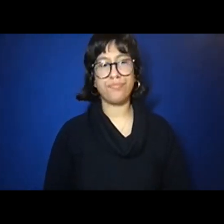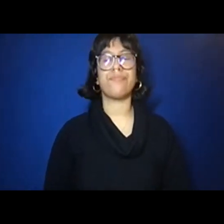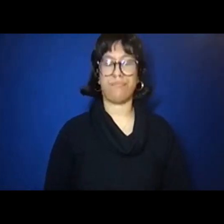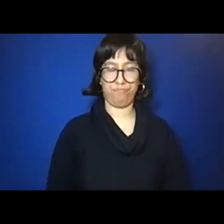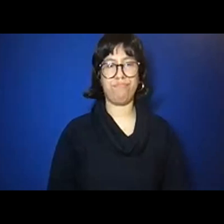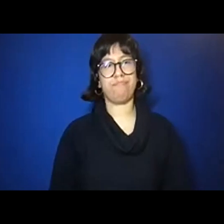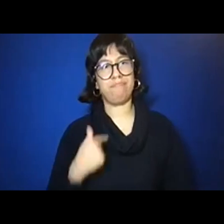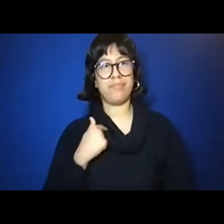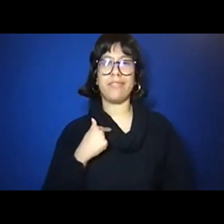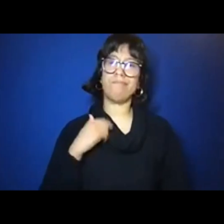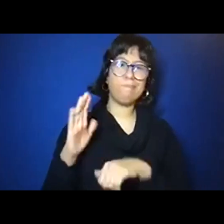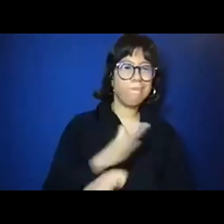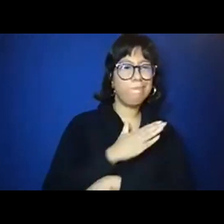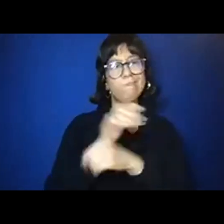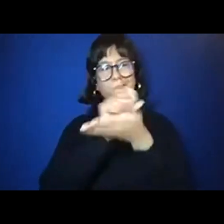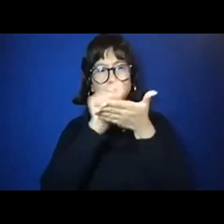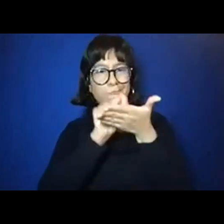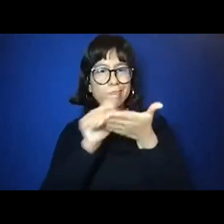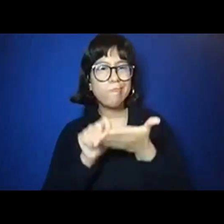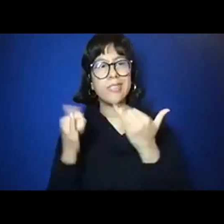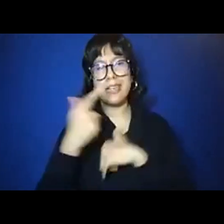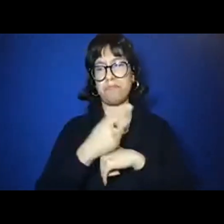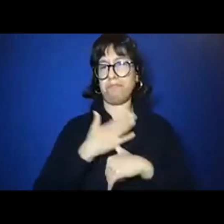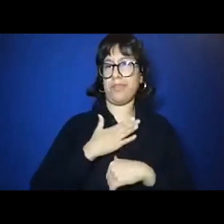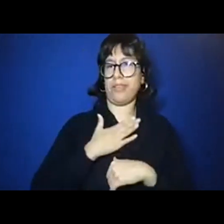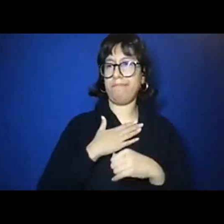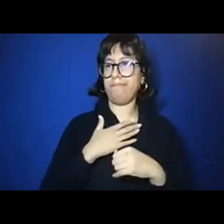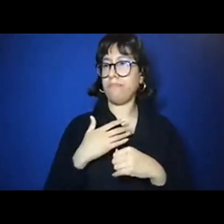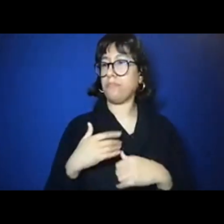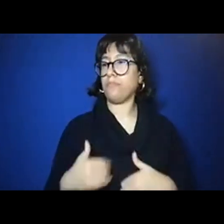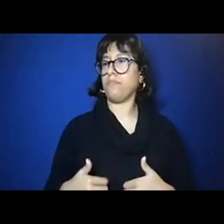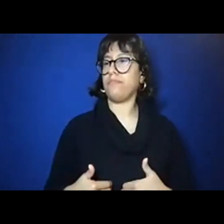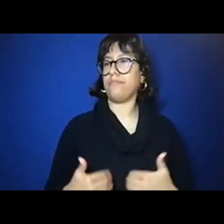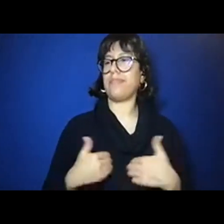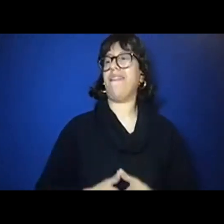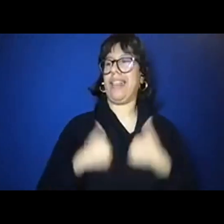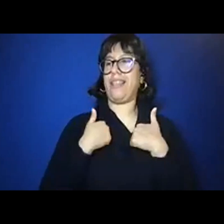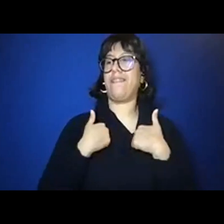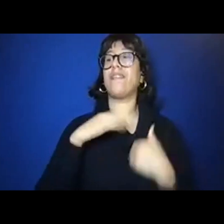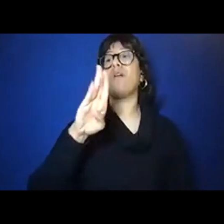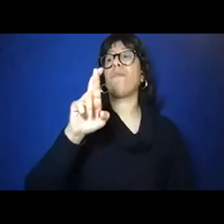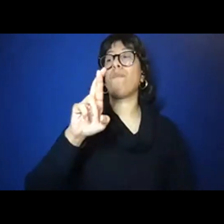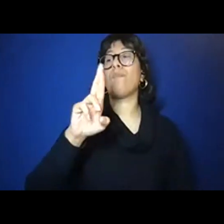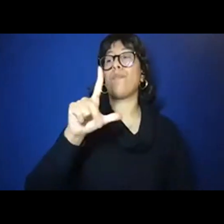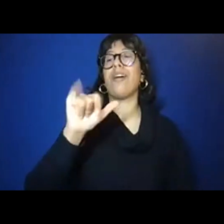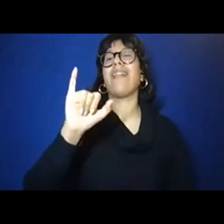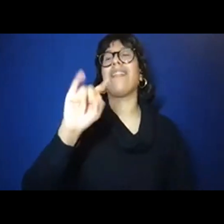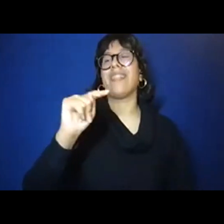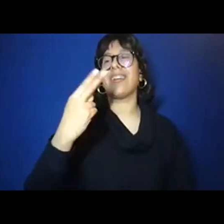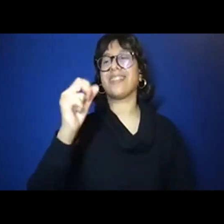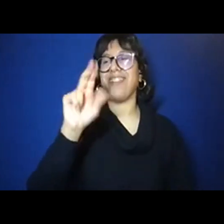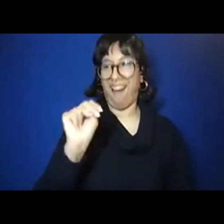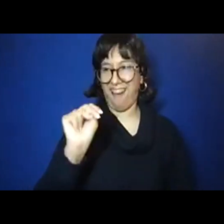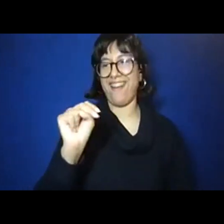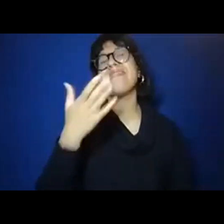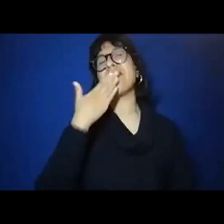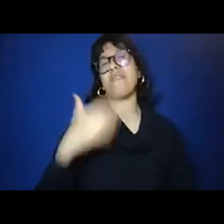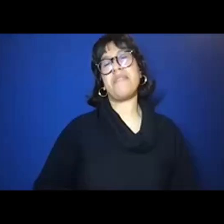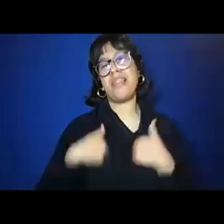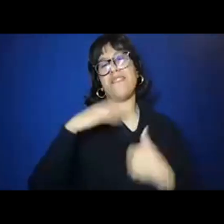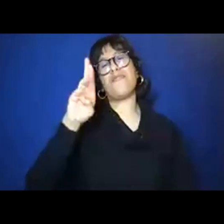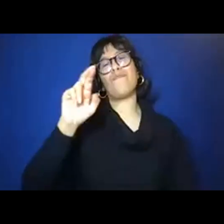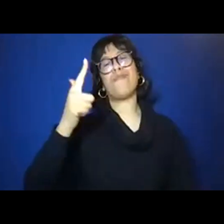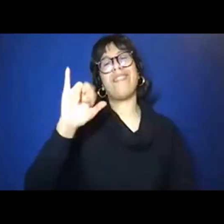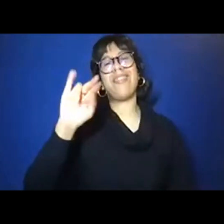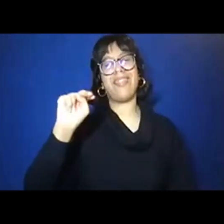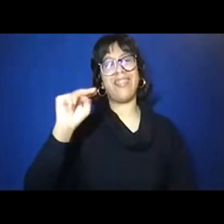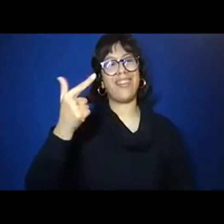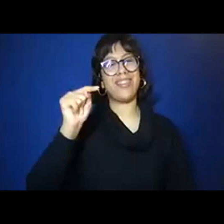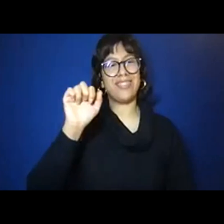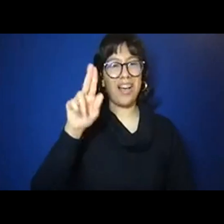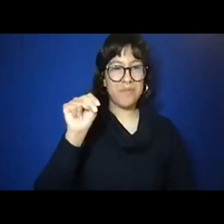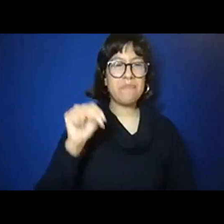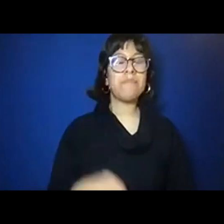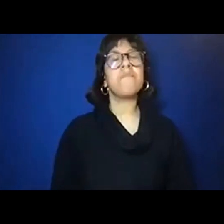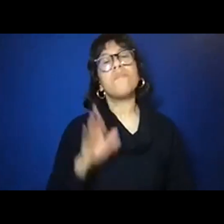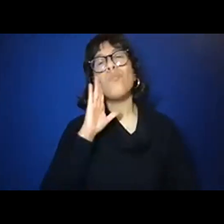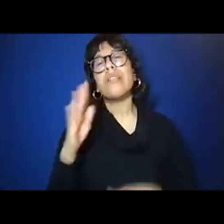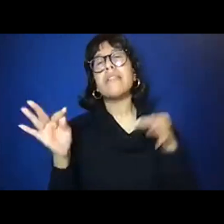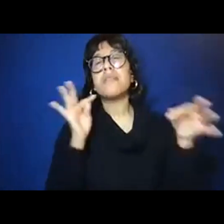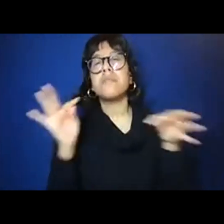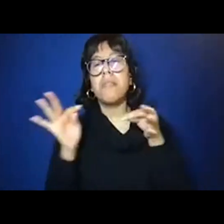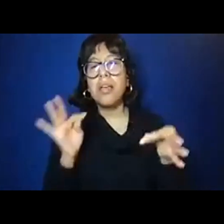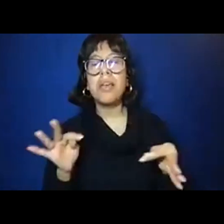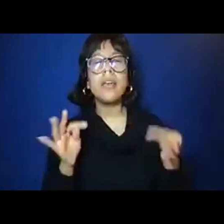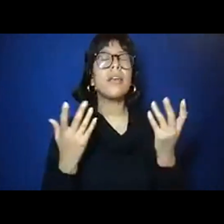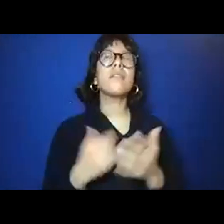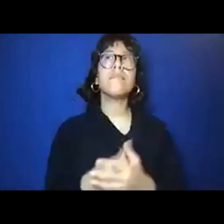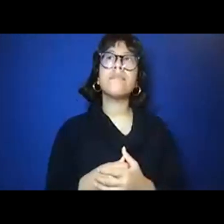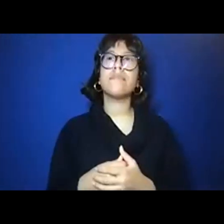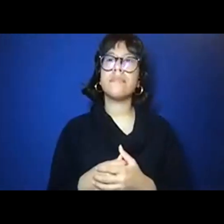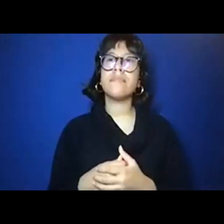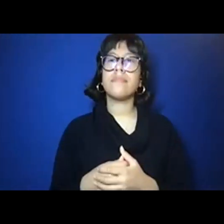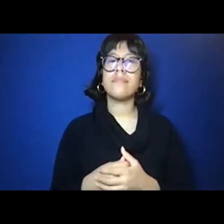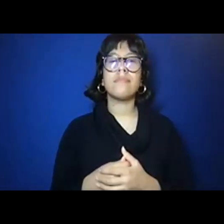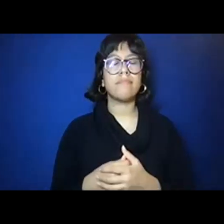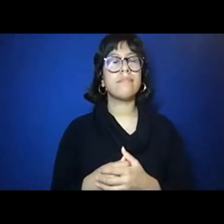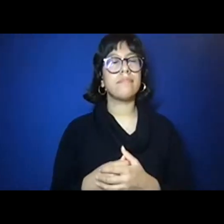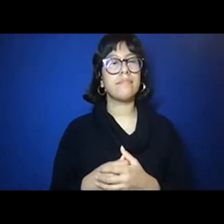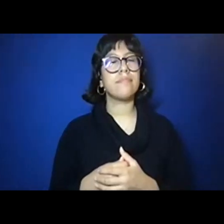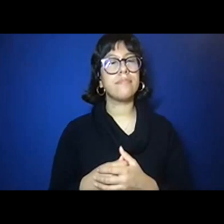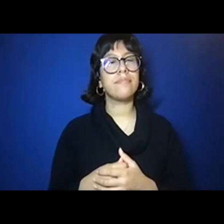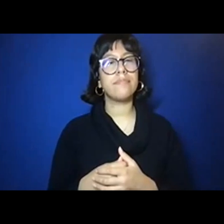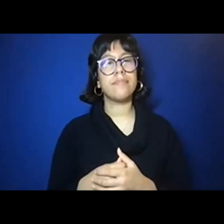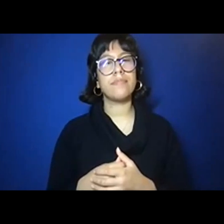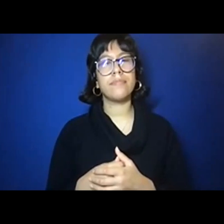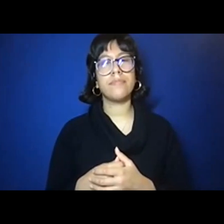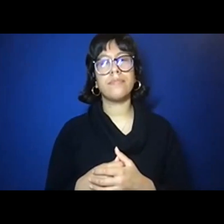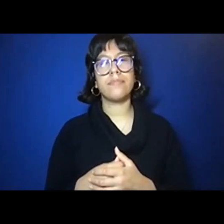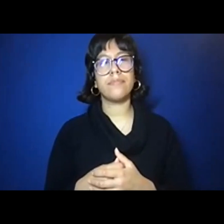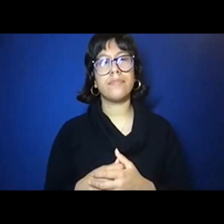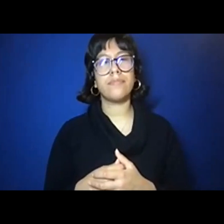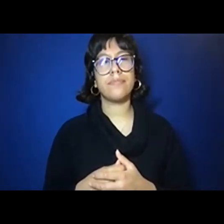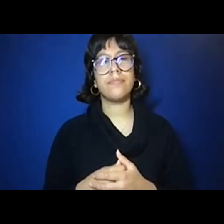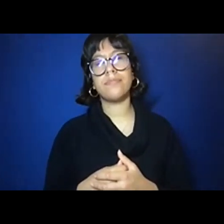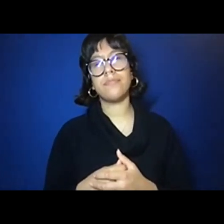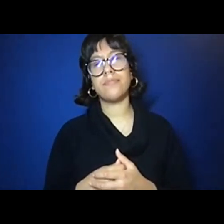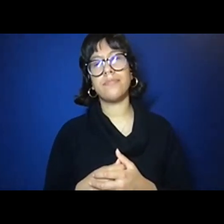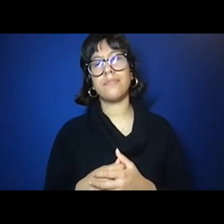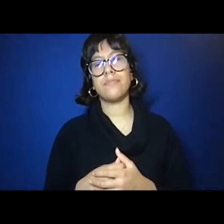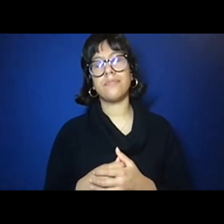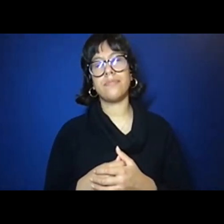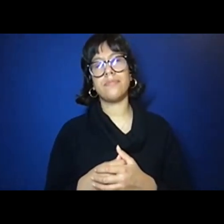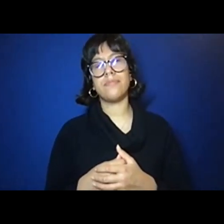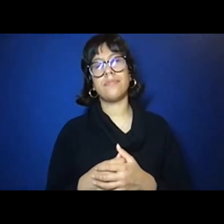Hi, everybody 19:42:34 . This is 19:42:37 Mikahely. I'm a new 19:42:41 Vermonter.